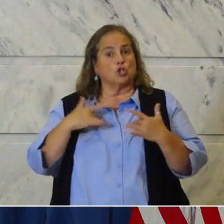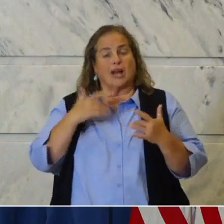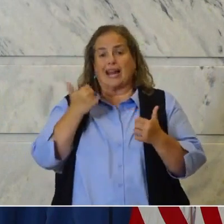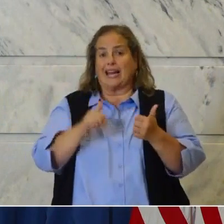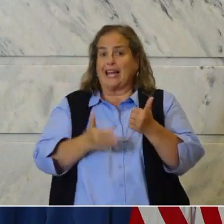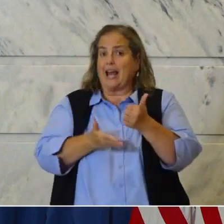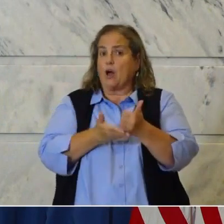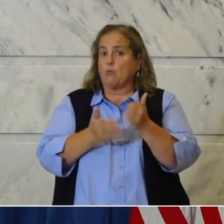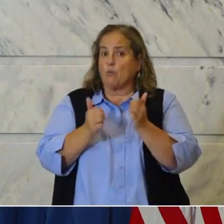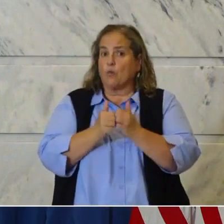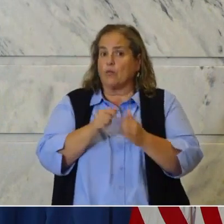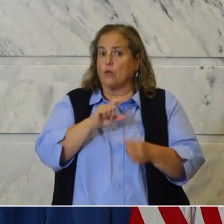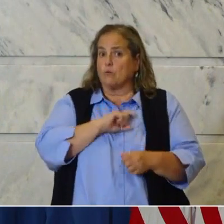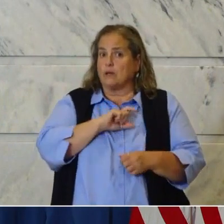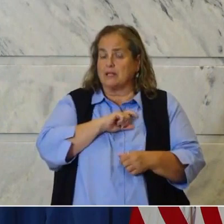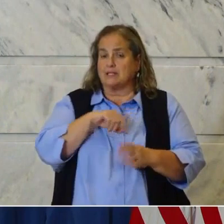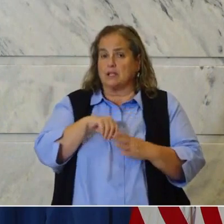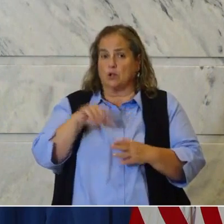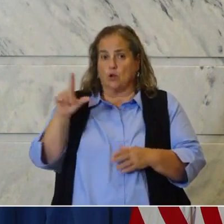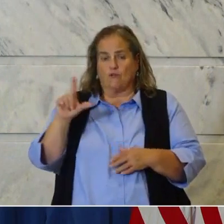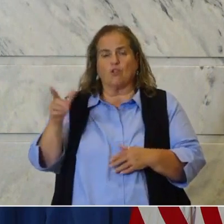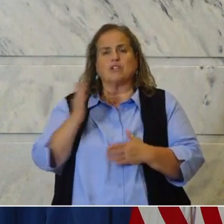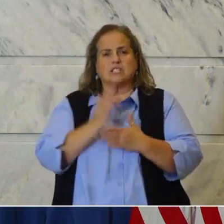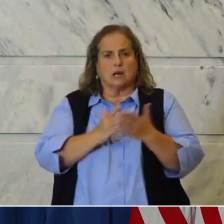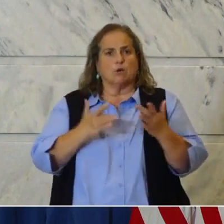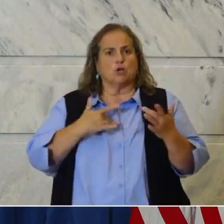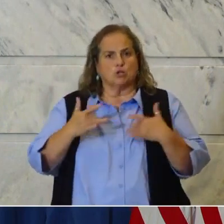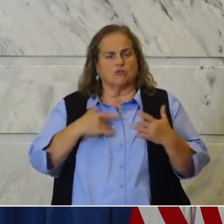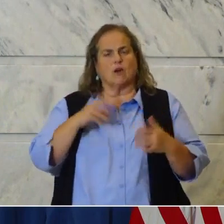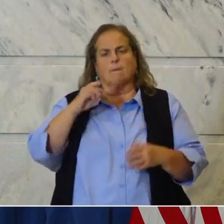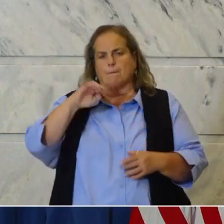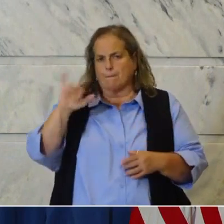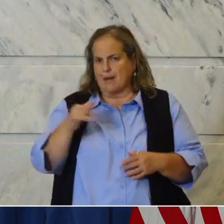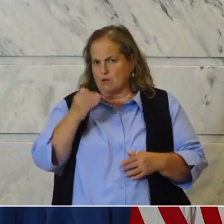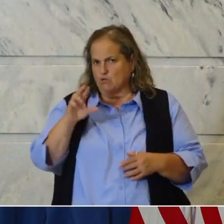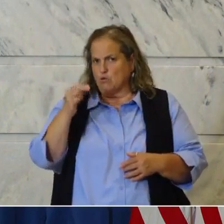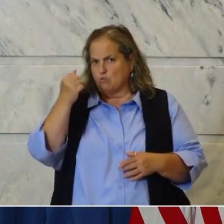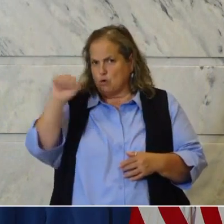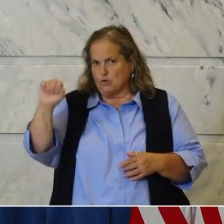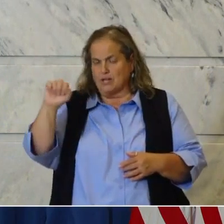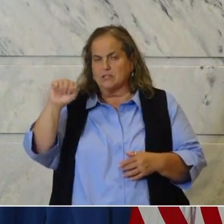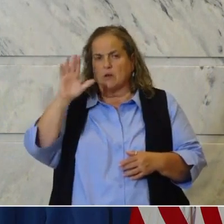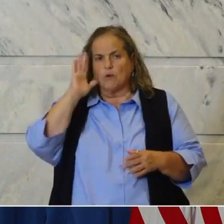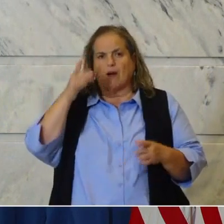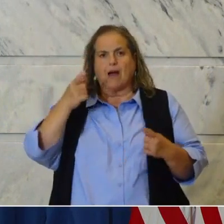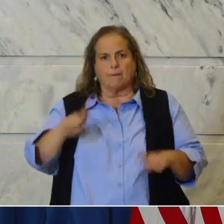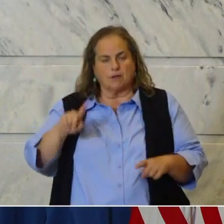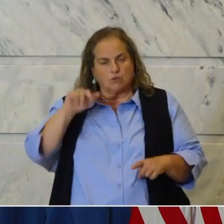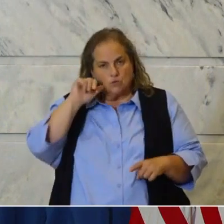on. There's at least concerns about major protests going on tomorrow. So